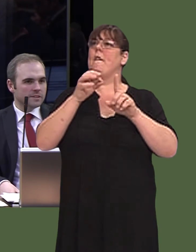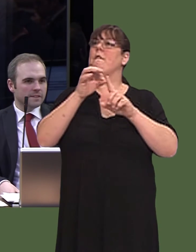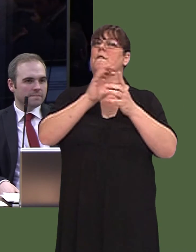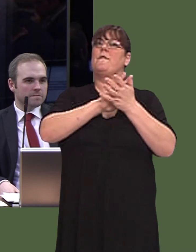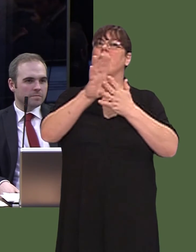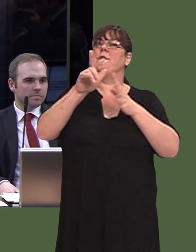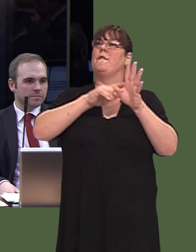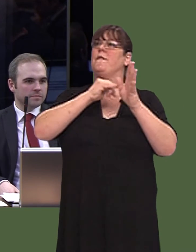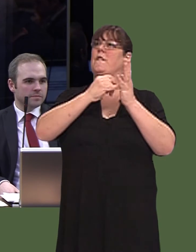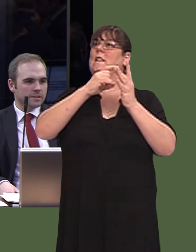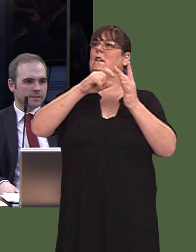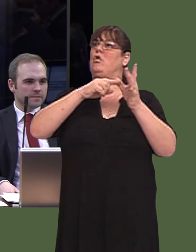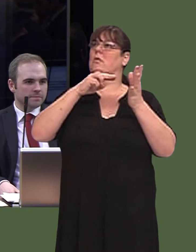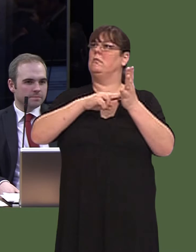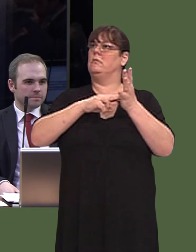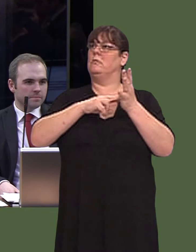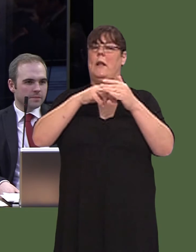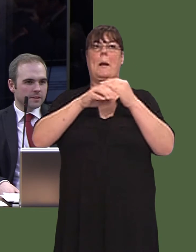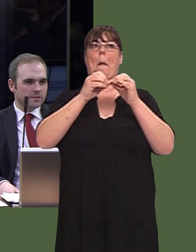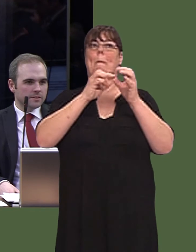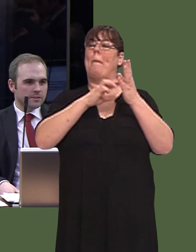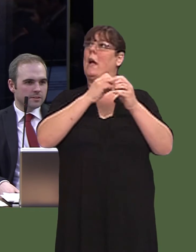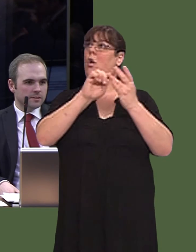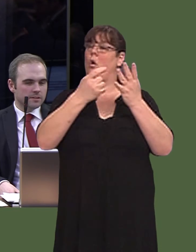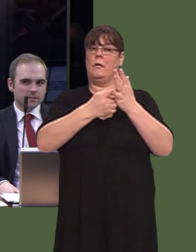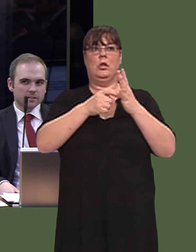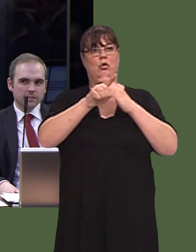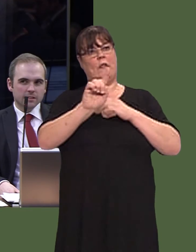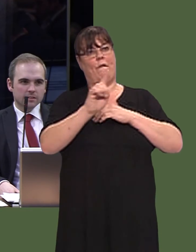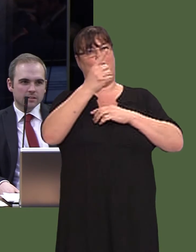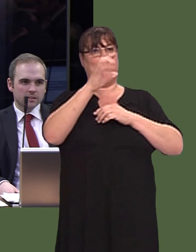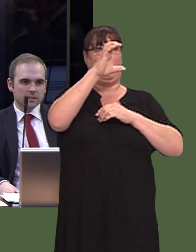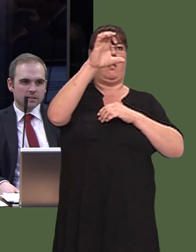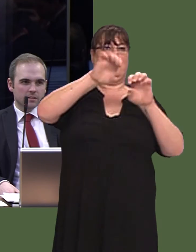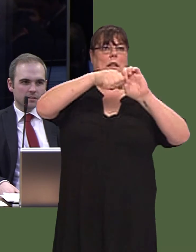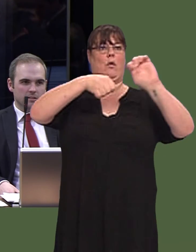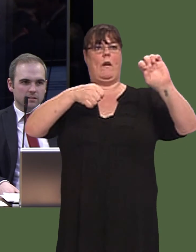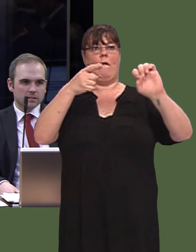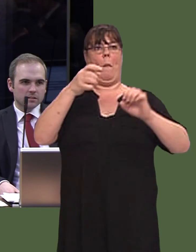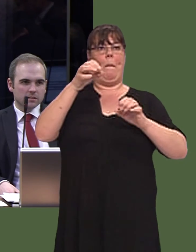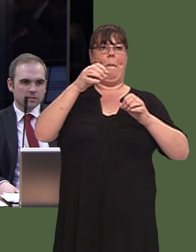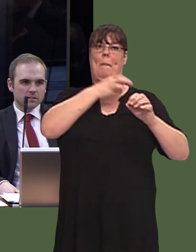Now, Emma has a first class degree in medical sciences, but she is having difficulty in